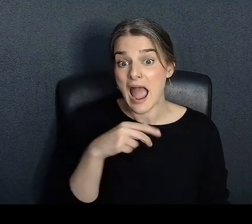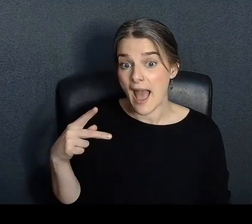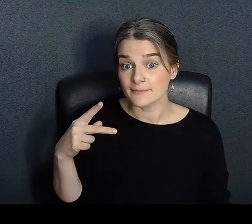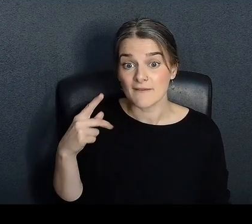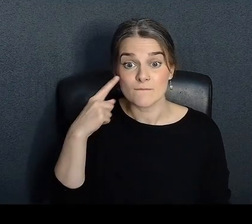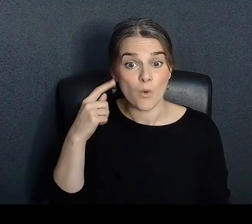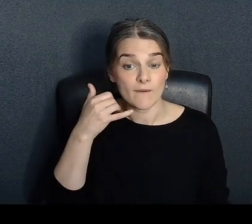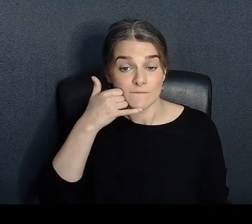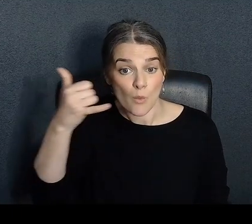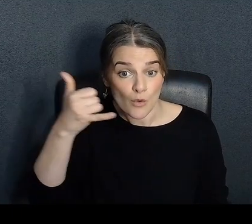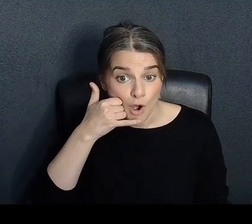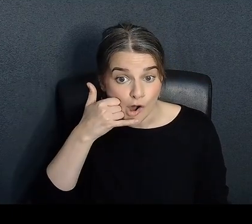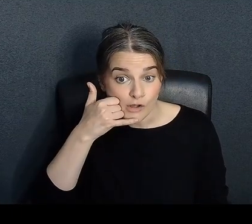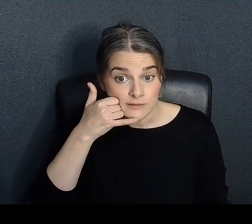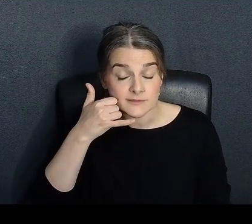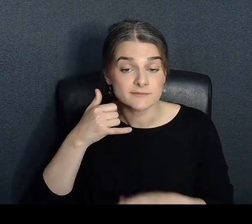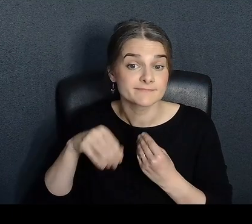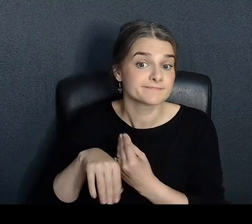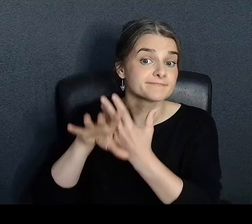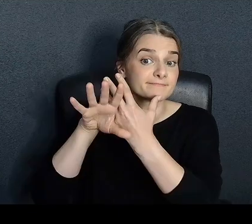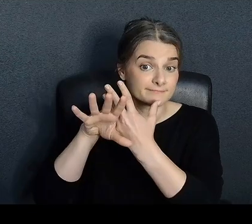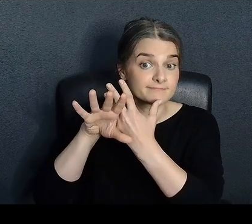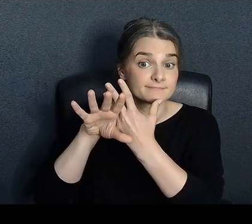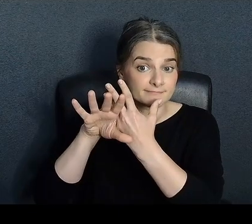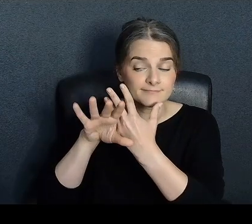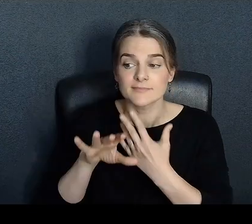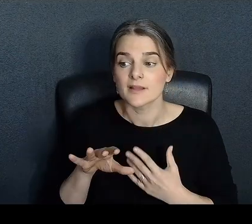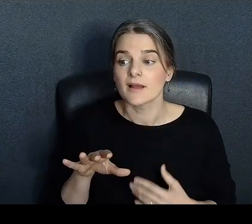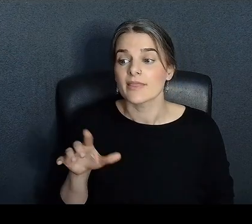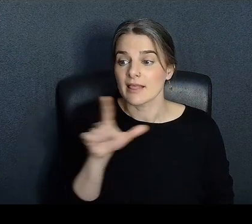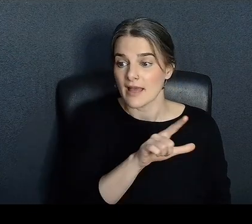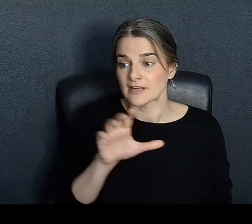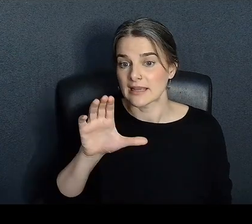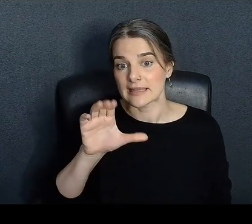So on the left, we have Caption Call, InnoCaption, Nagish,